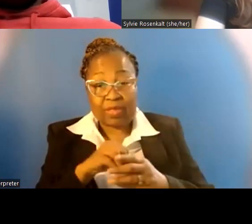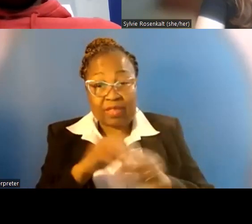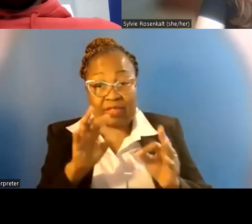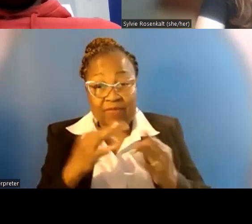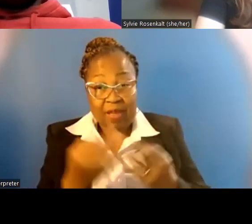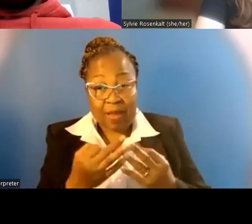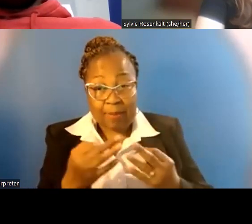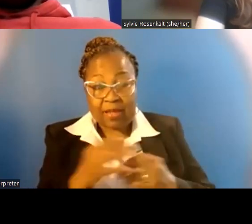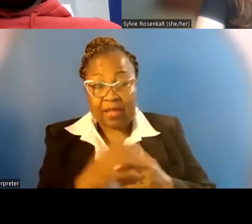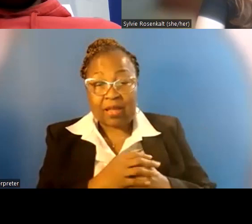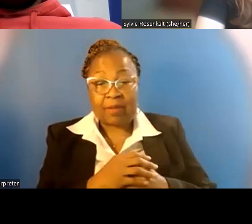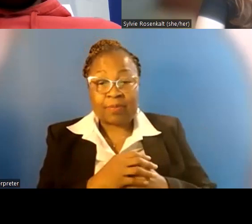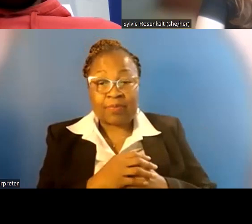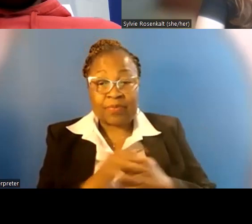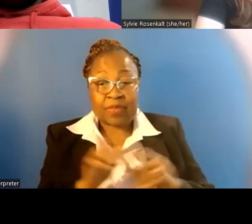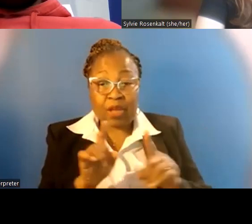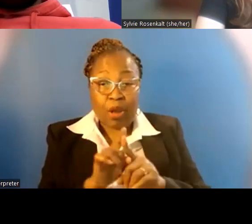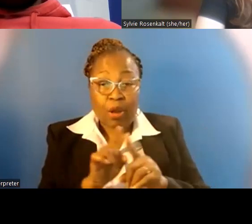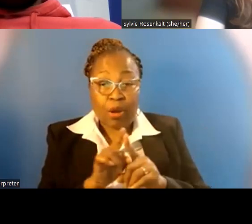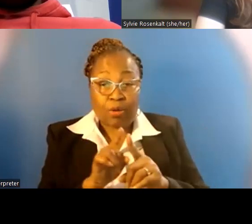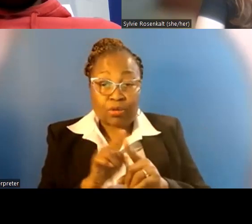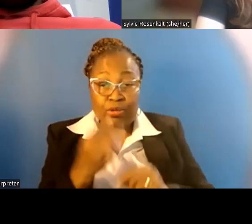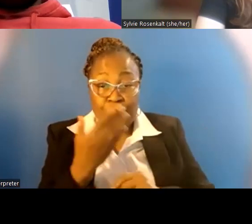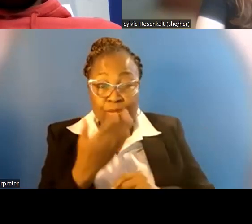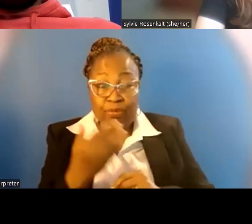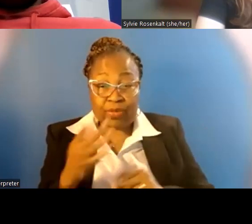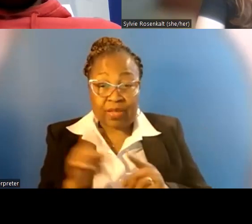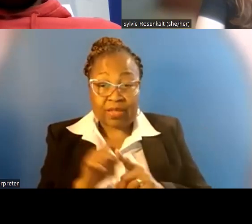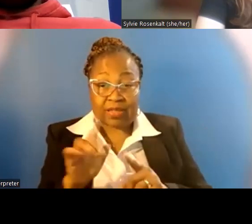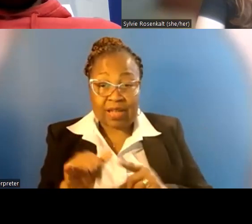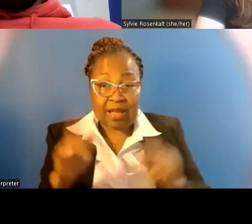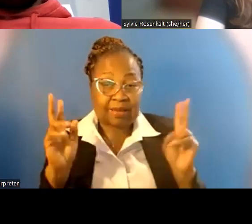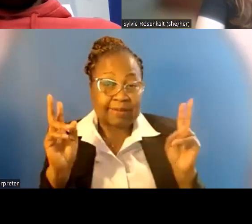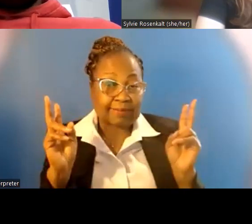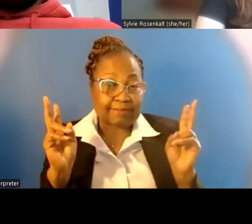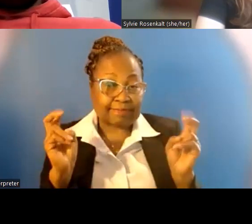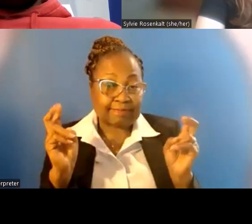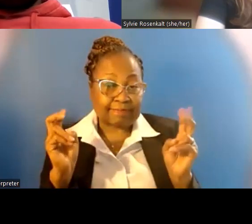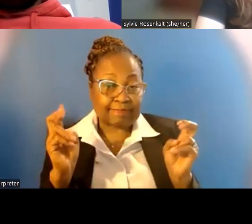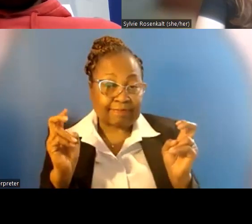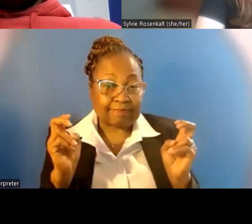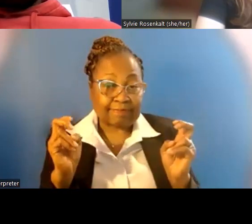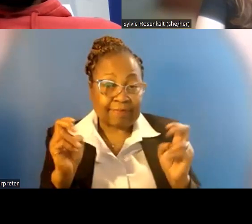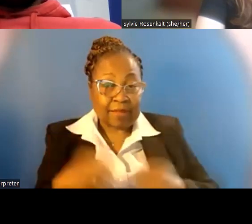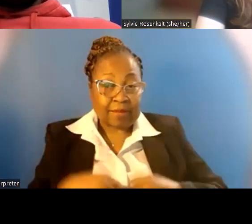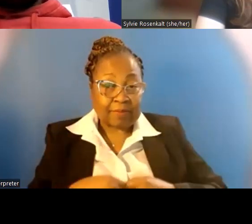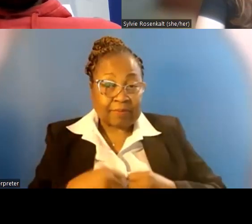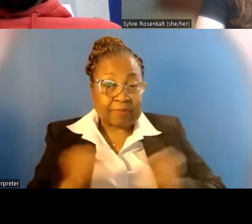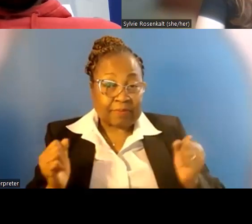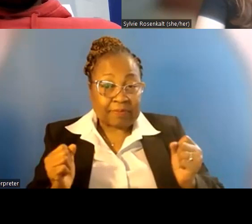and also includes things such as quote unquote coming out as disabled and how to do that